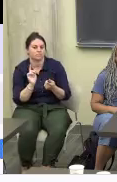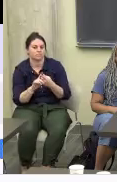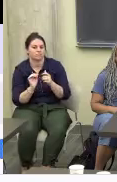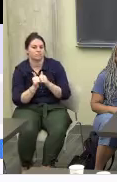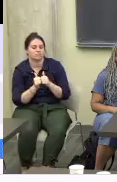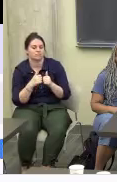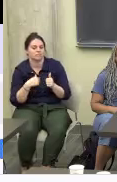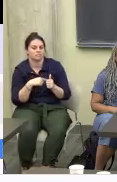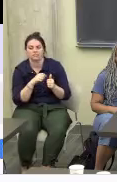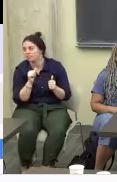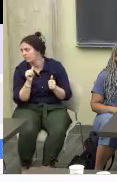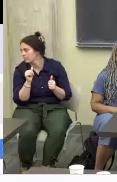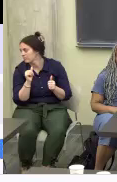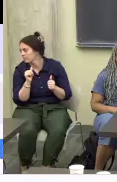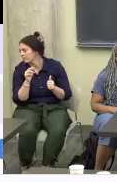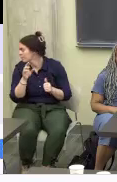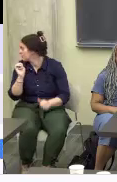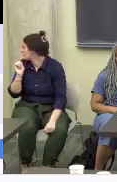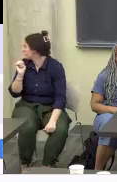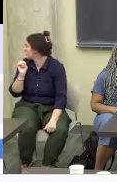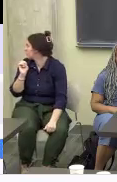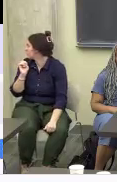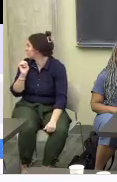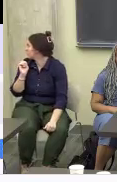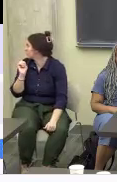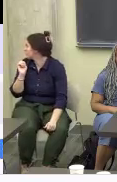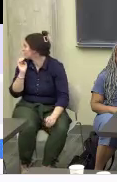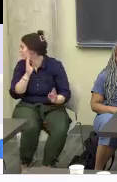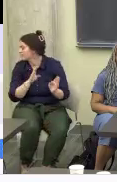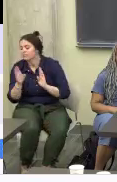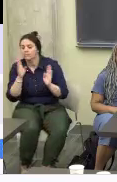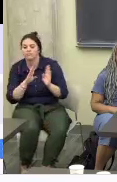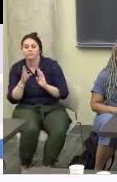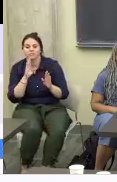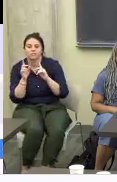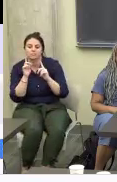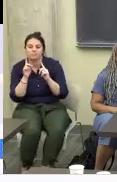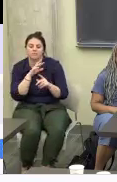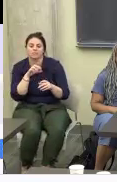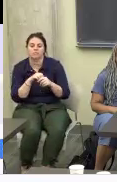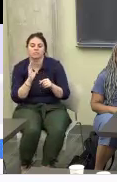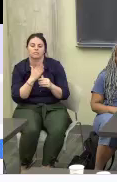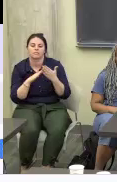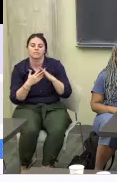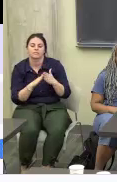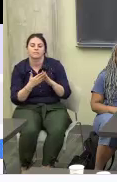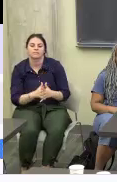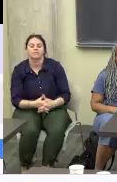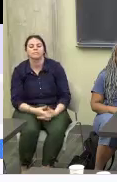are we… How are we going to organize even conversations in our community?